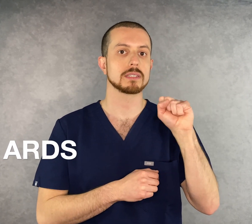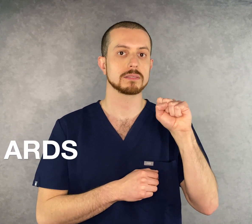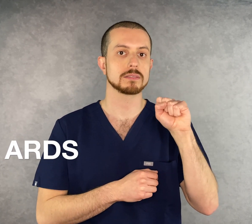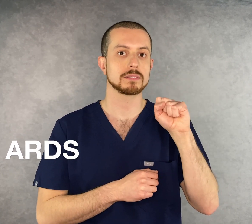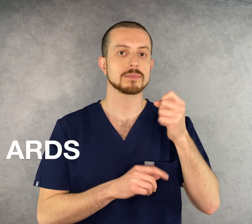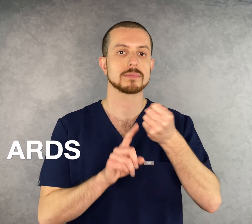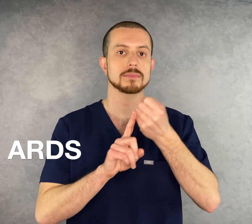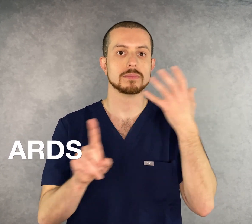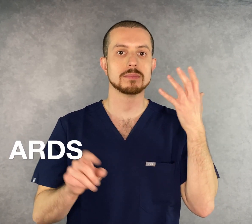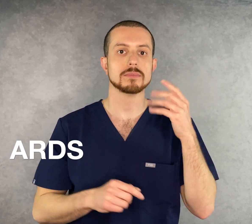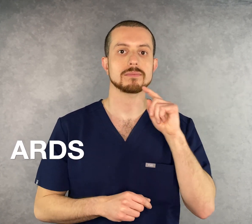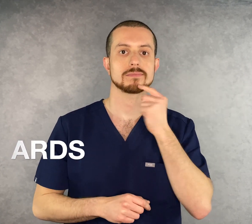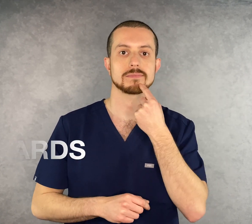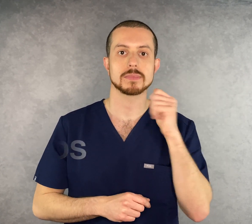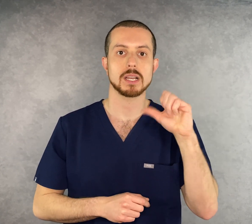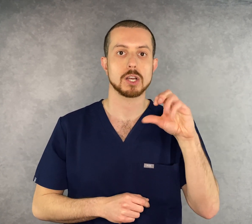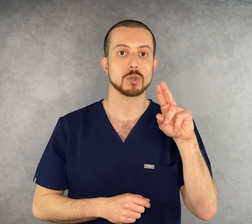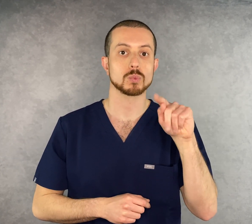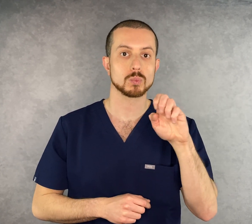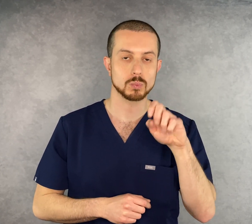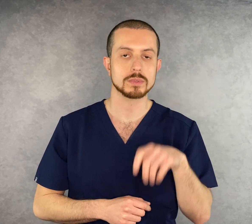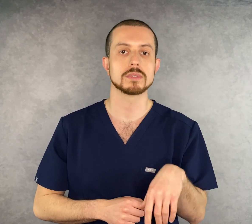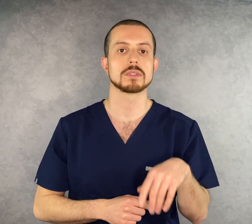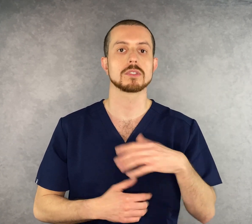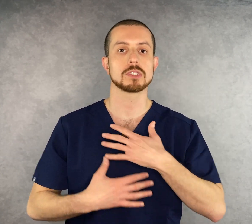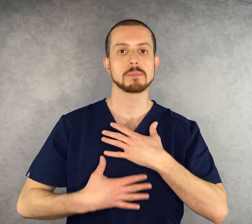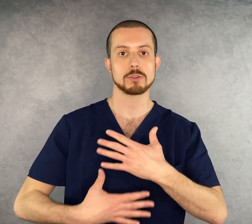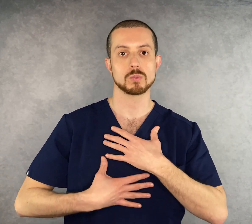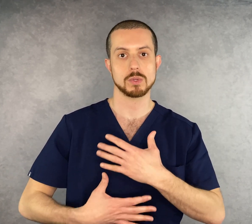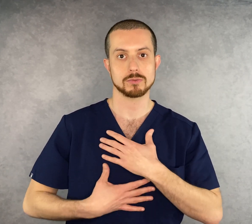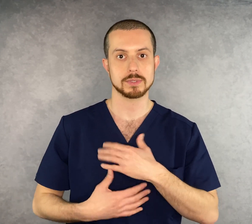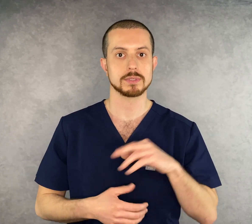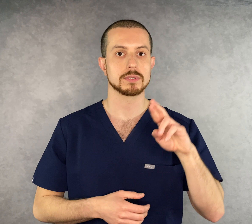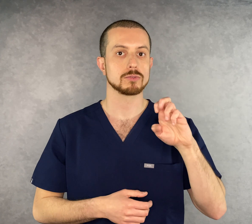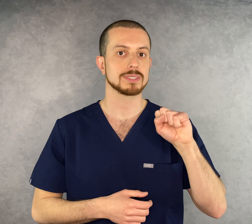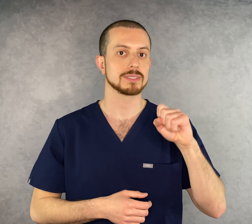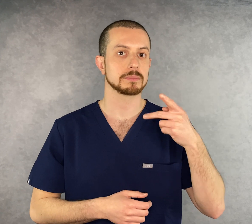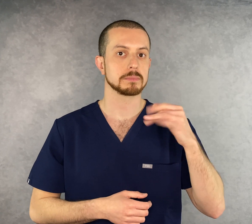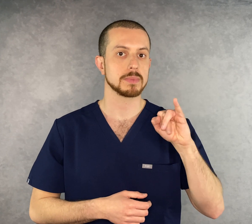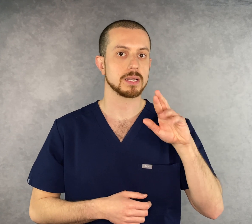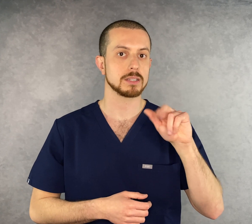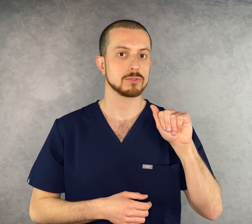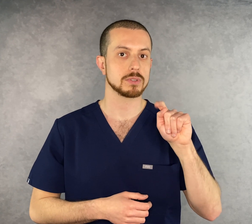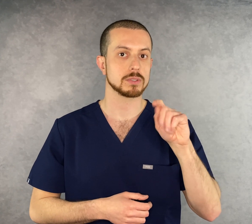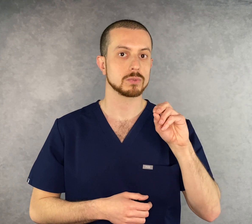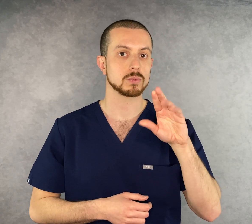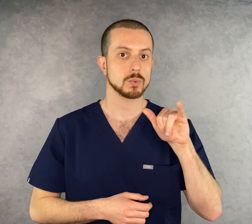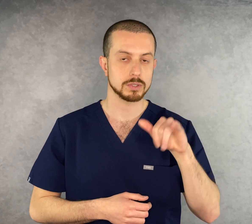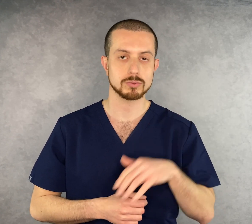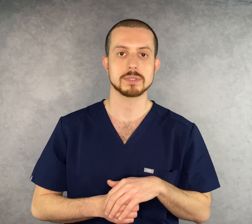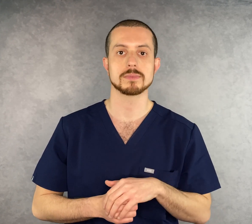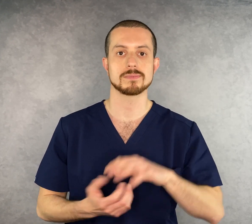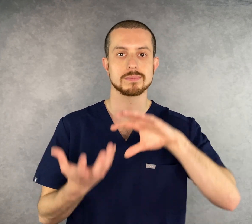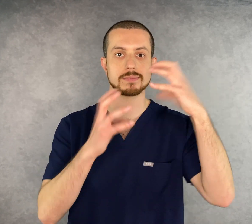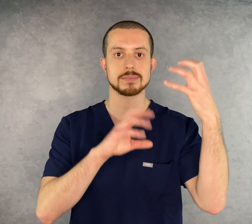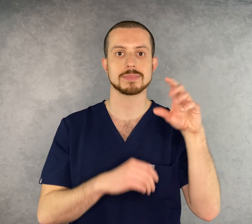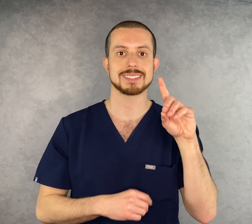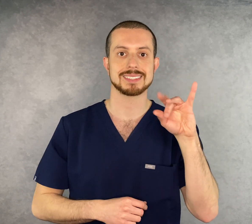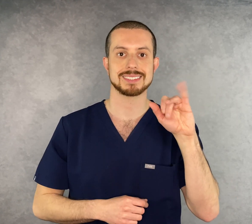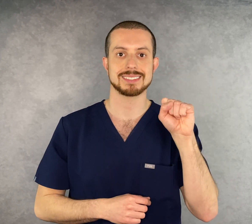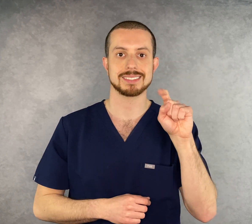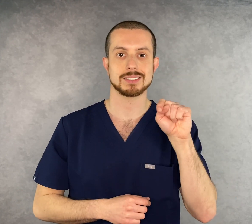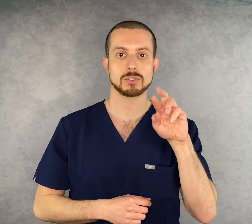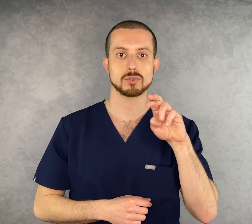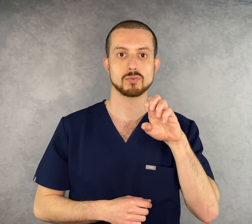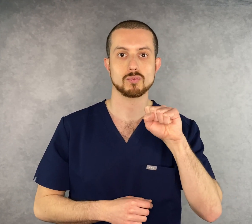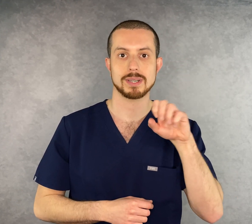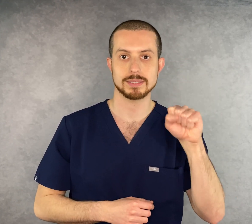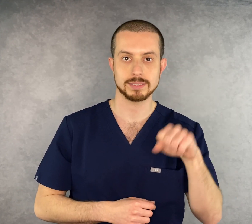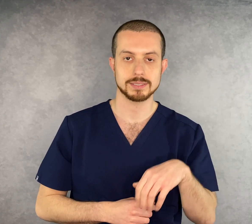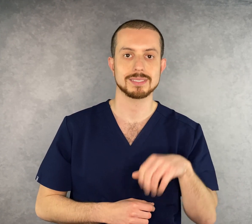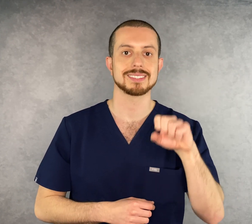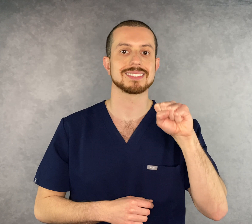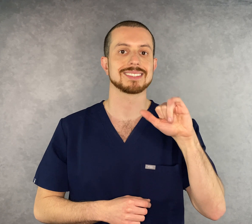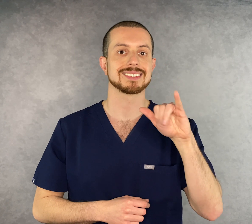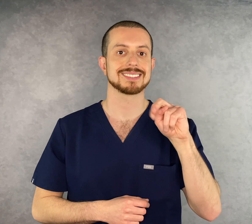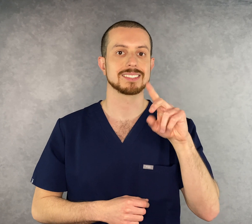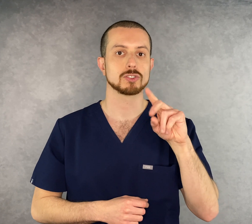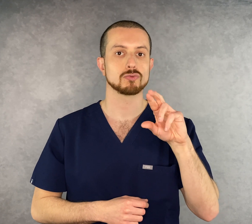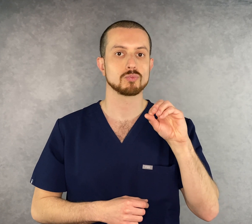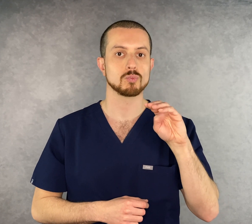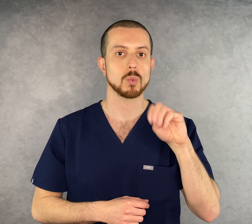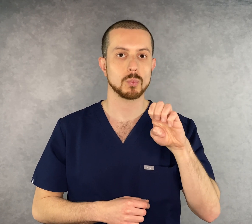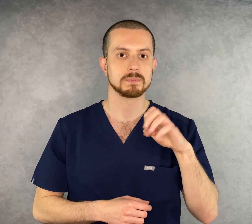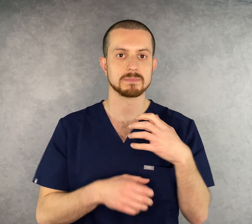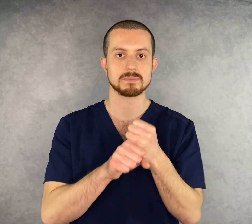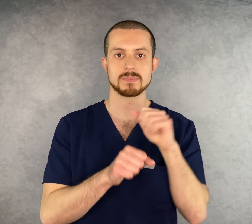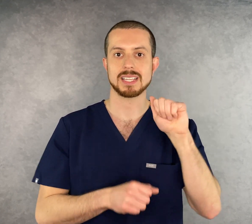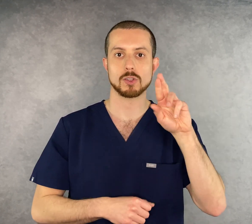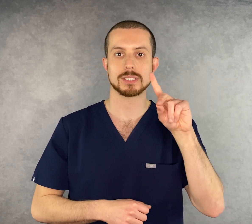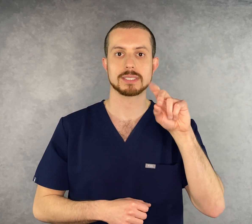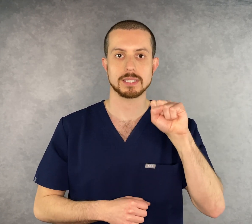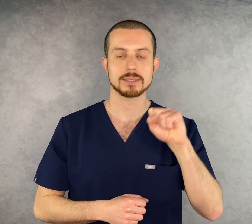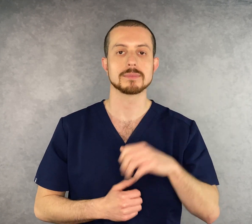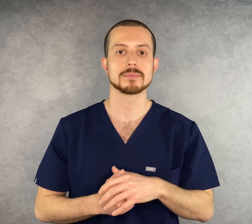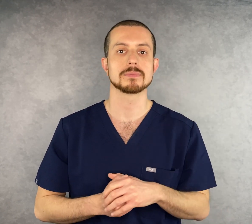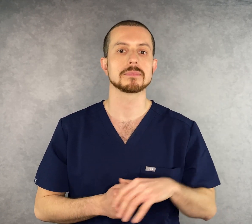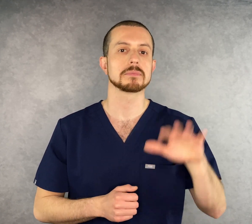Acute Respiratory Distress Syndrome -- ARDS.